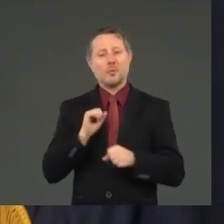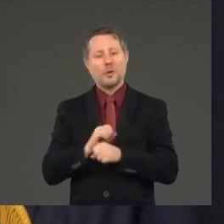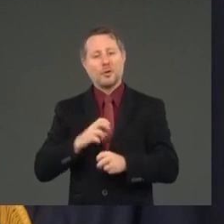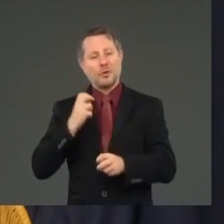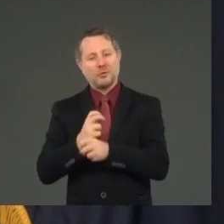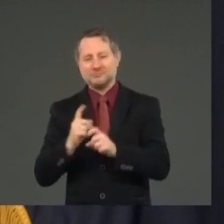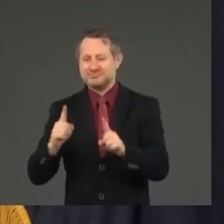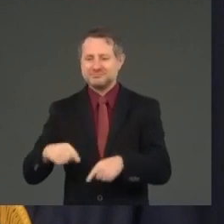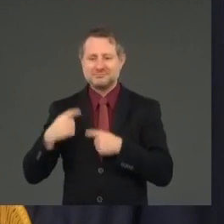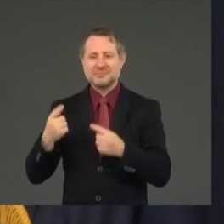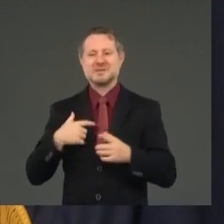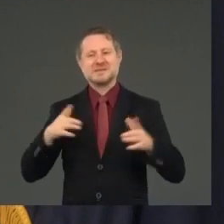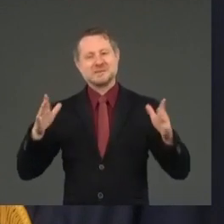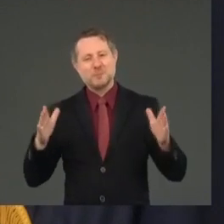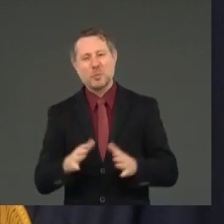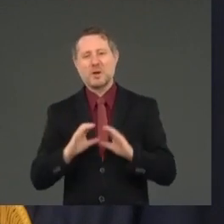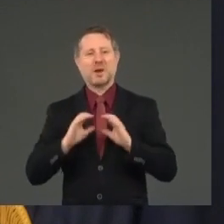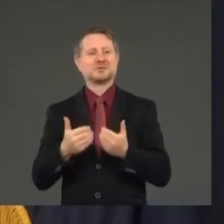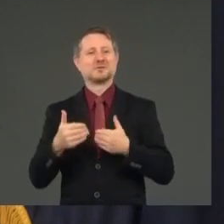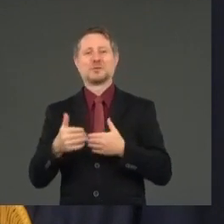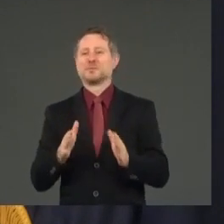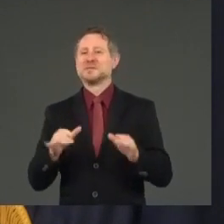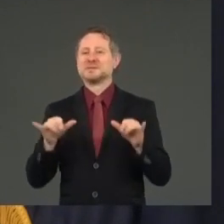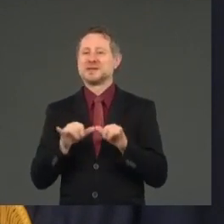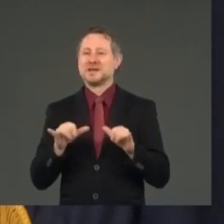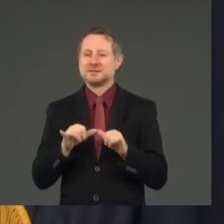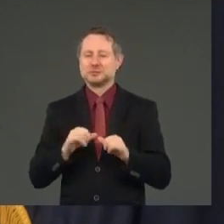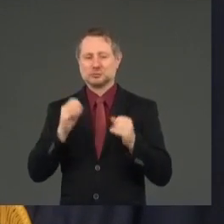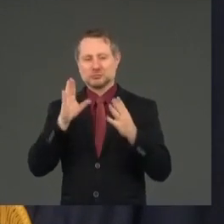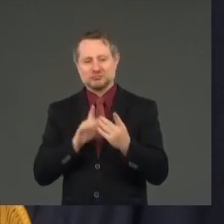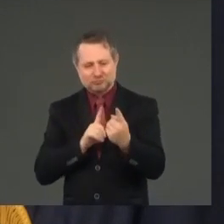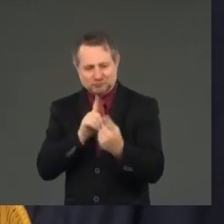TEACHER/STUDENT RELATIONSHIP. THAT'S WHY WE WORKED SO HARD TO